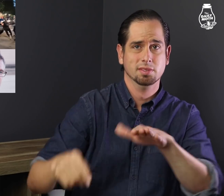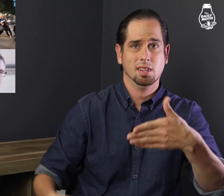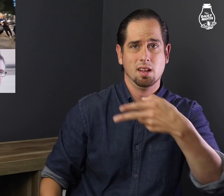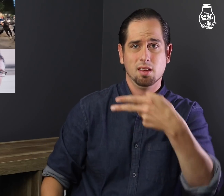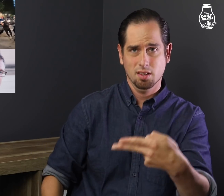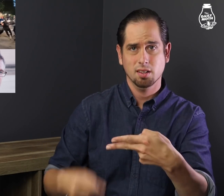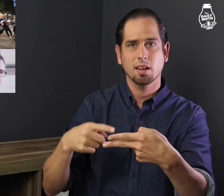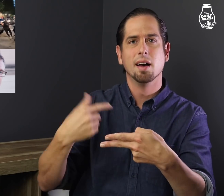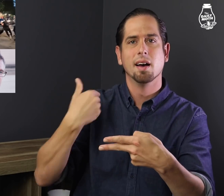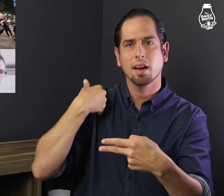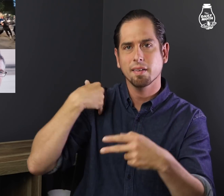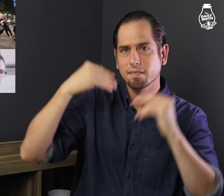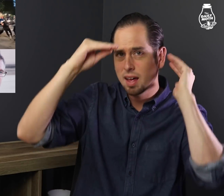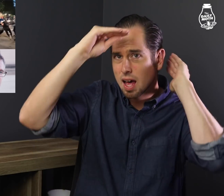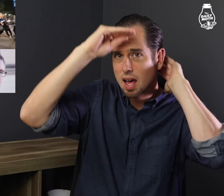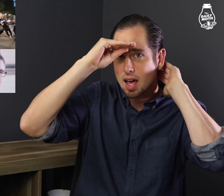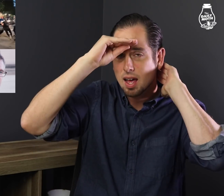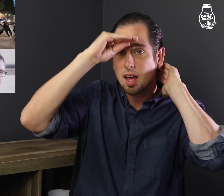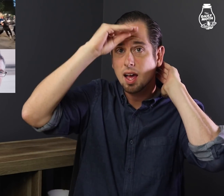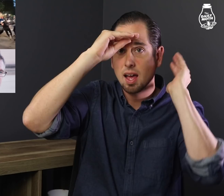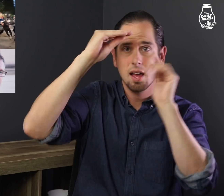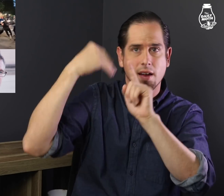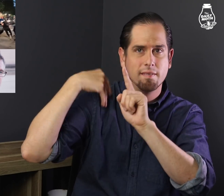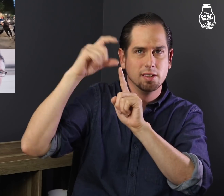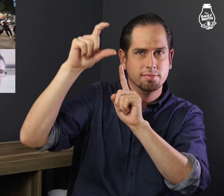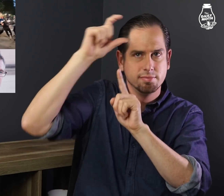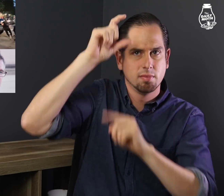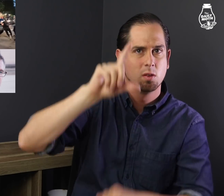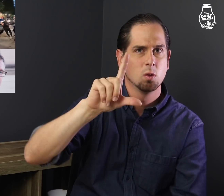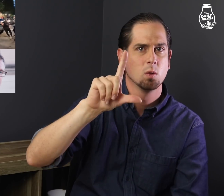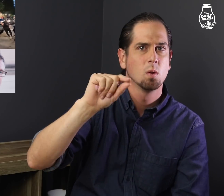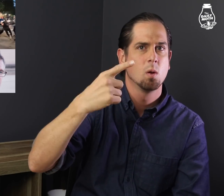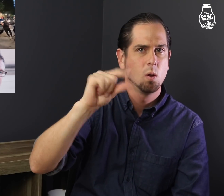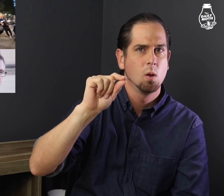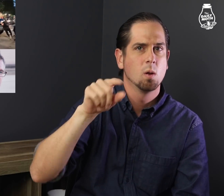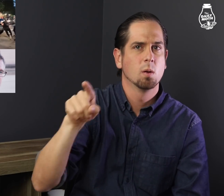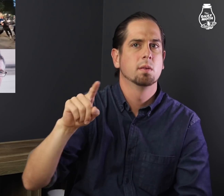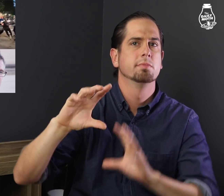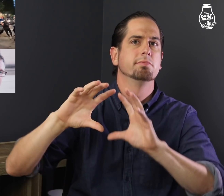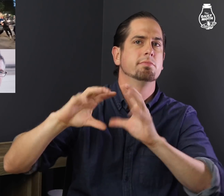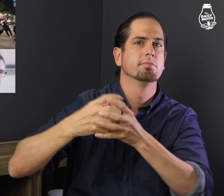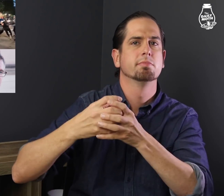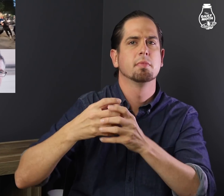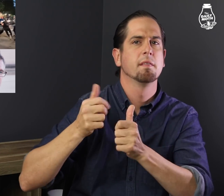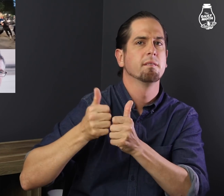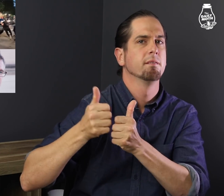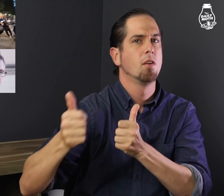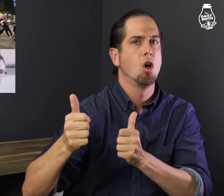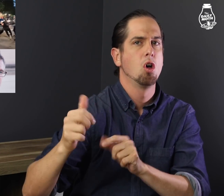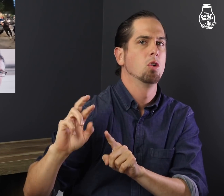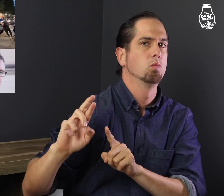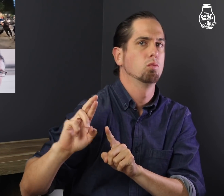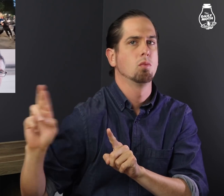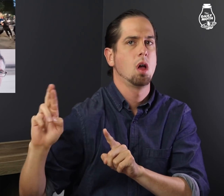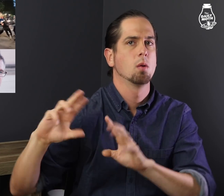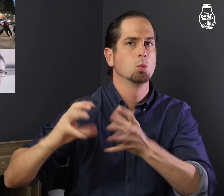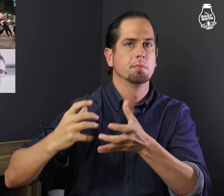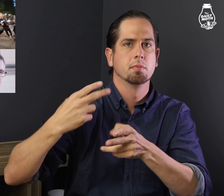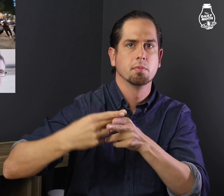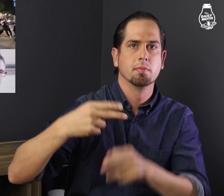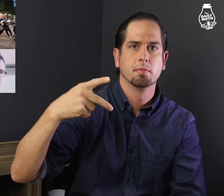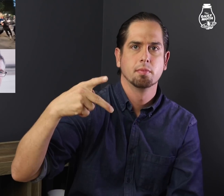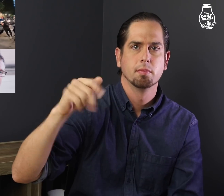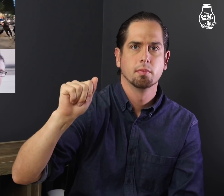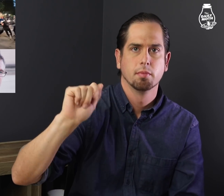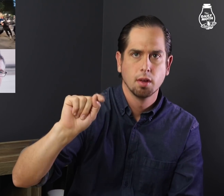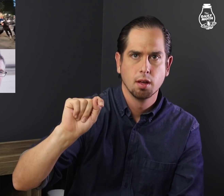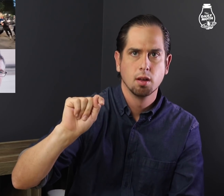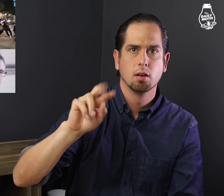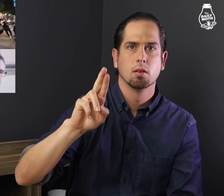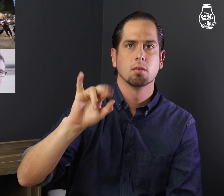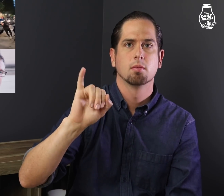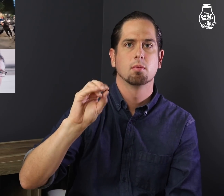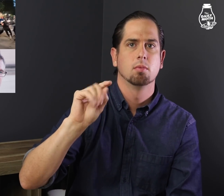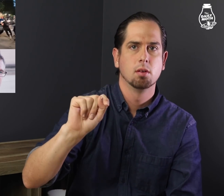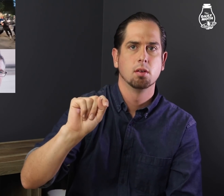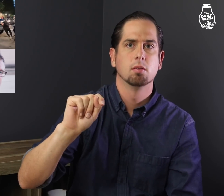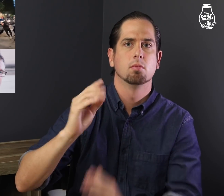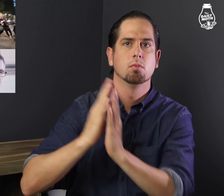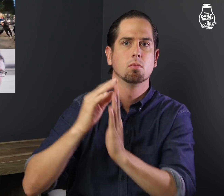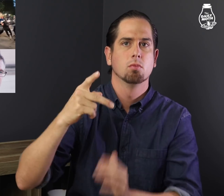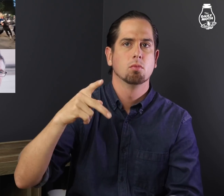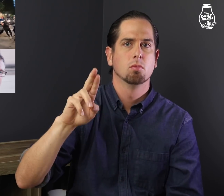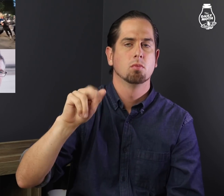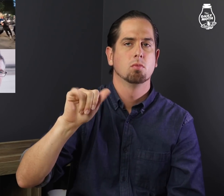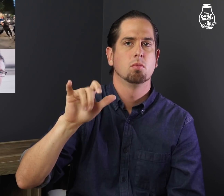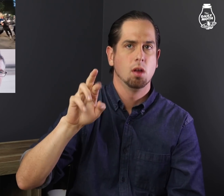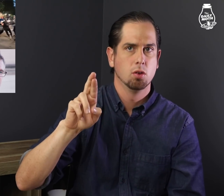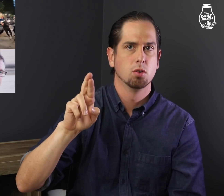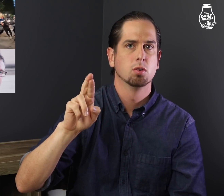had a hat with the logo of Patriot Prayer,